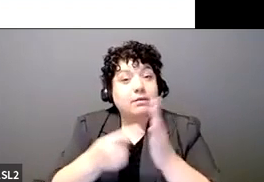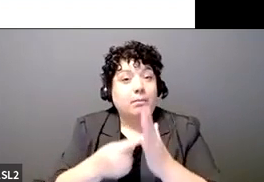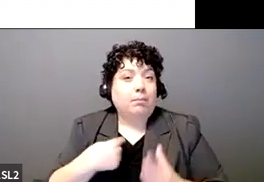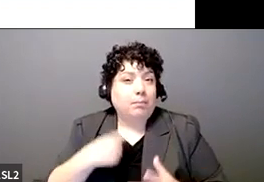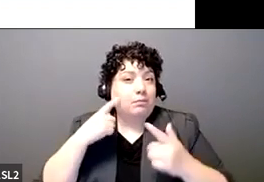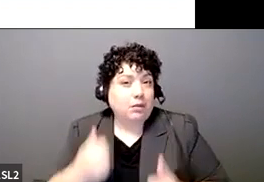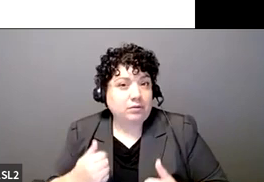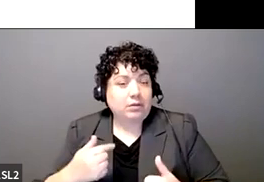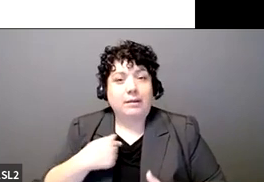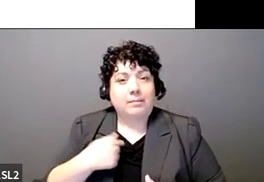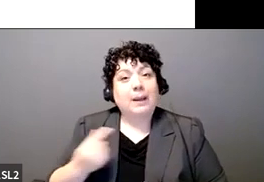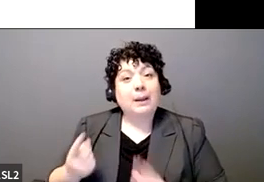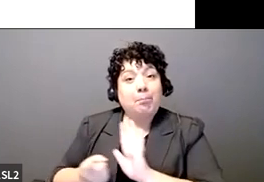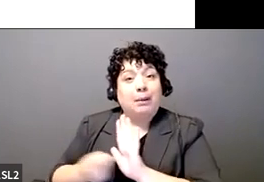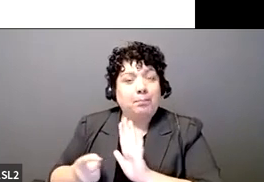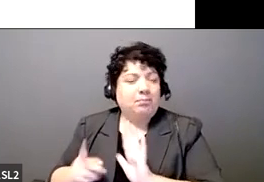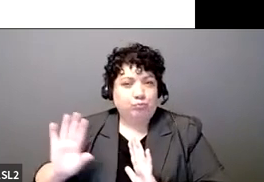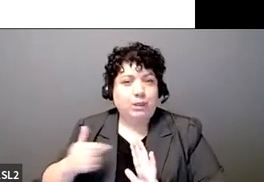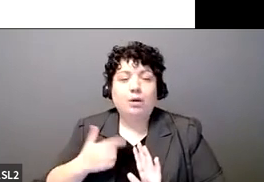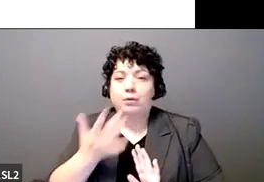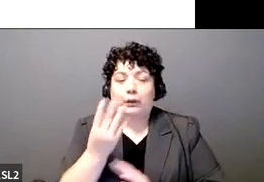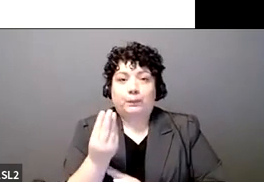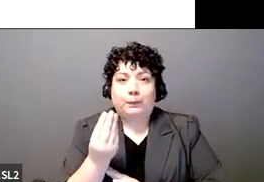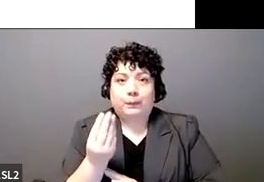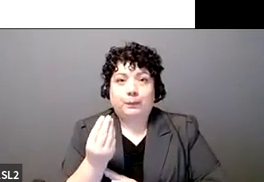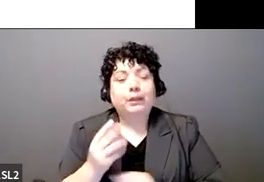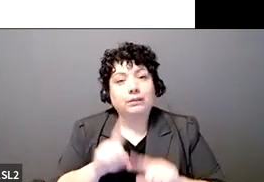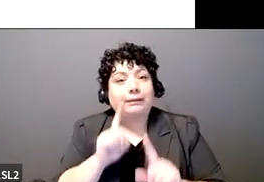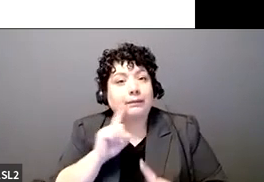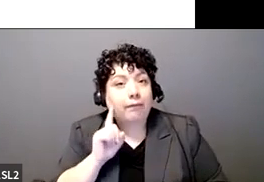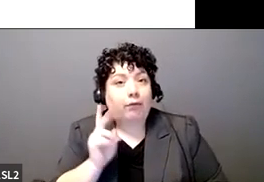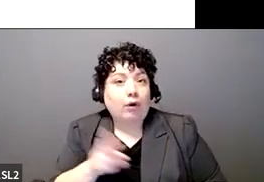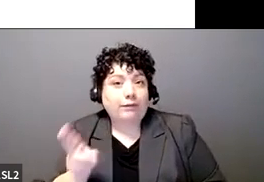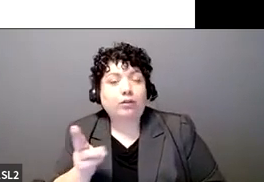you can get a light a signal so if you're deaf or hard of hearing it just has a light that goes